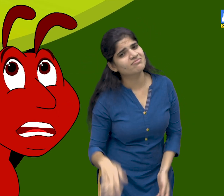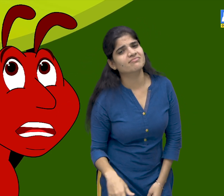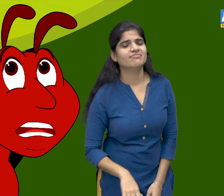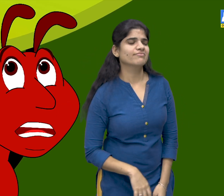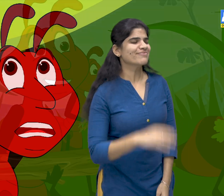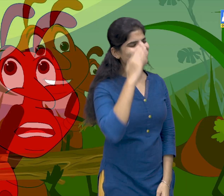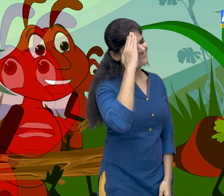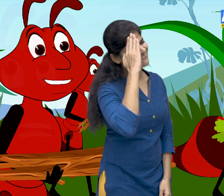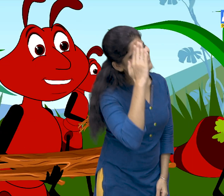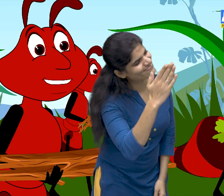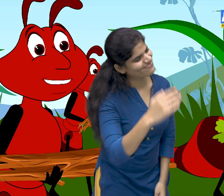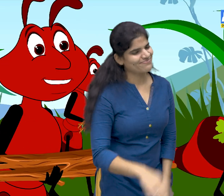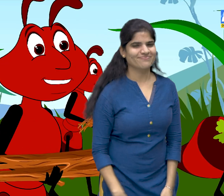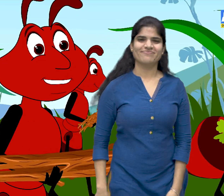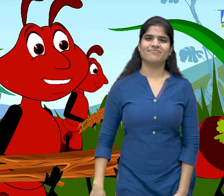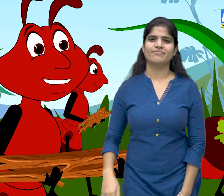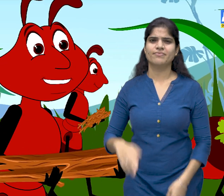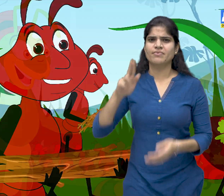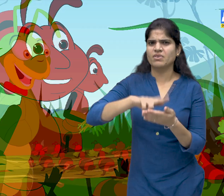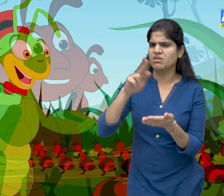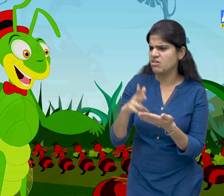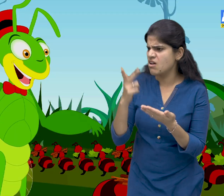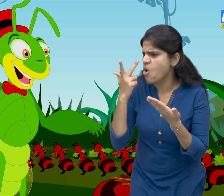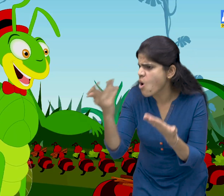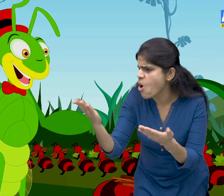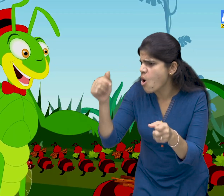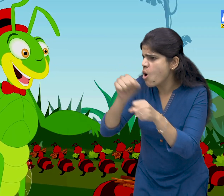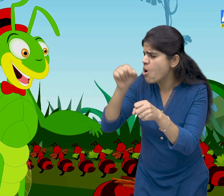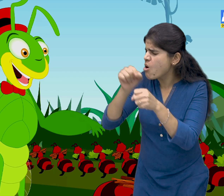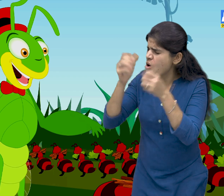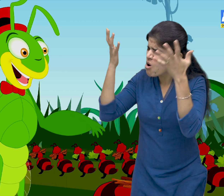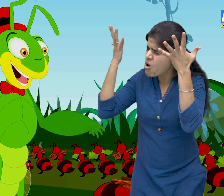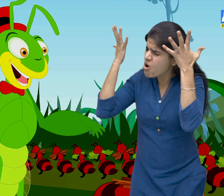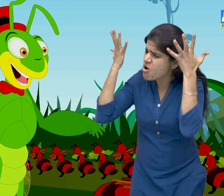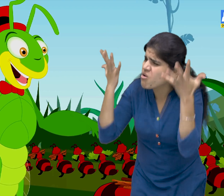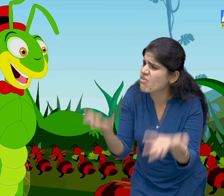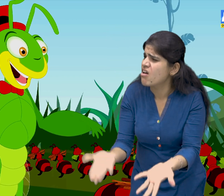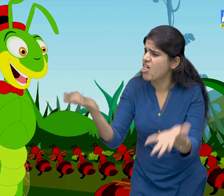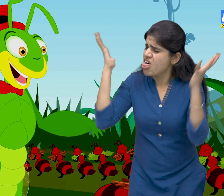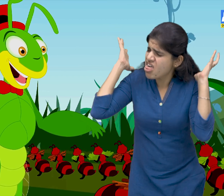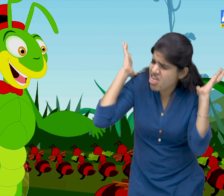She said, ''Hello!'' You are working so hard